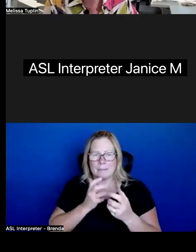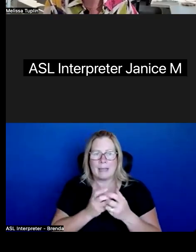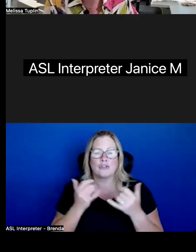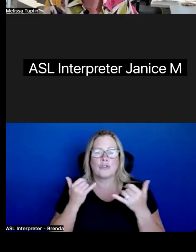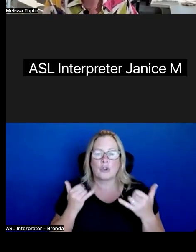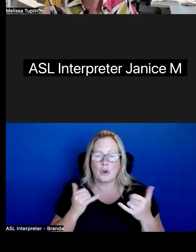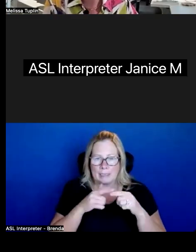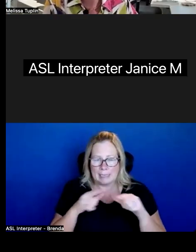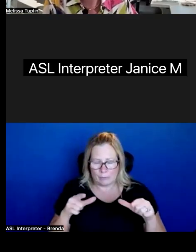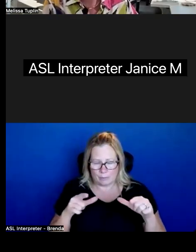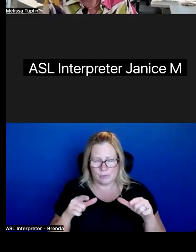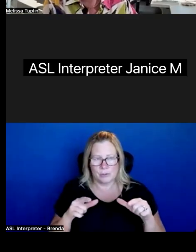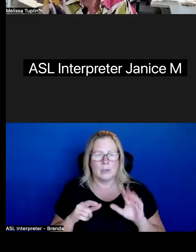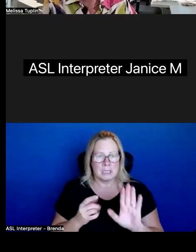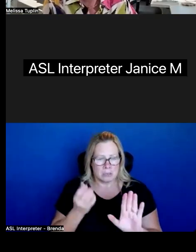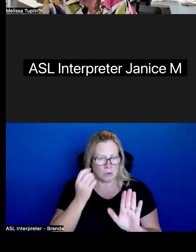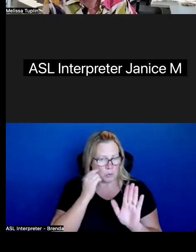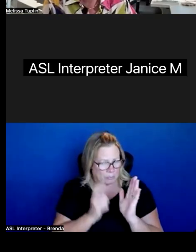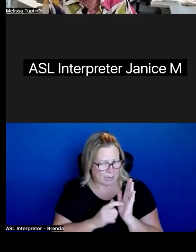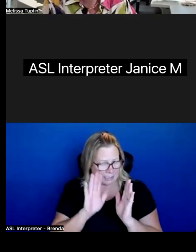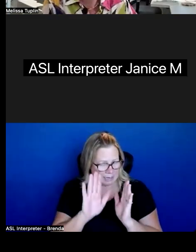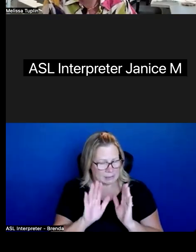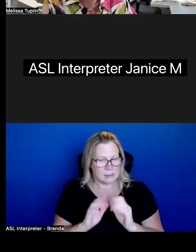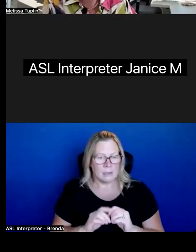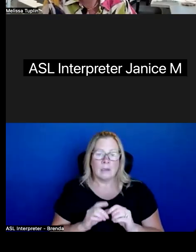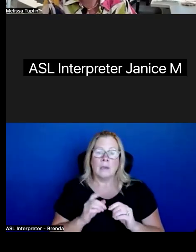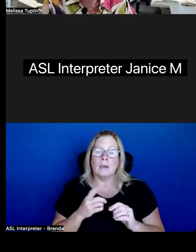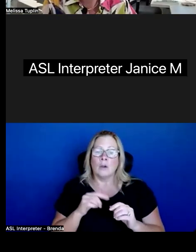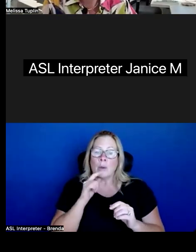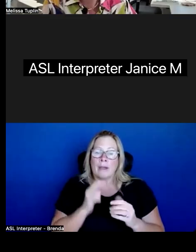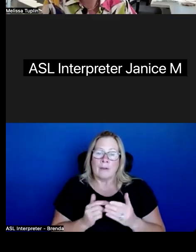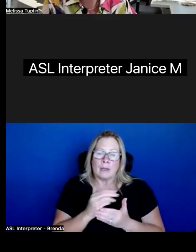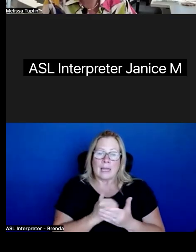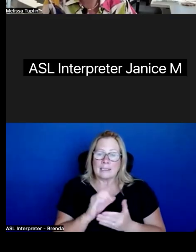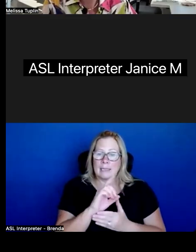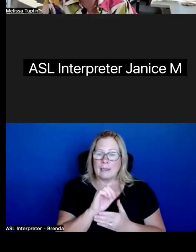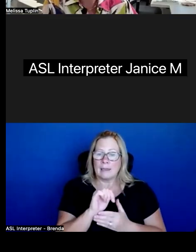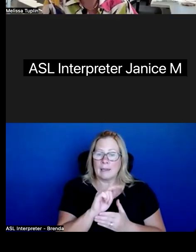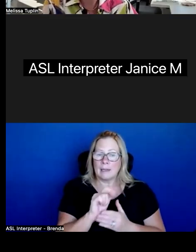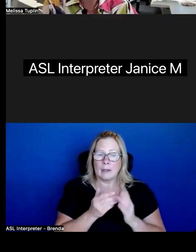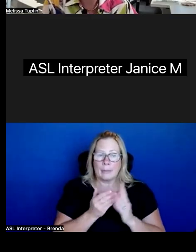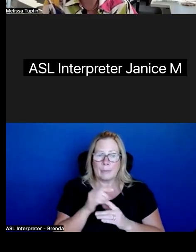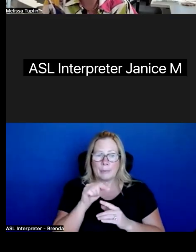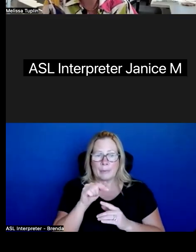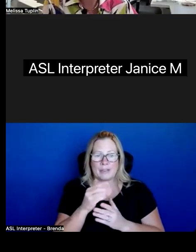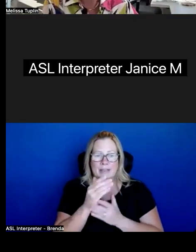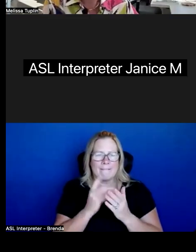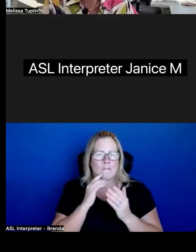those communities. As we have collected data through this section for almost a decade,